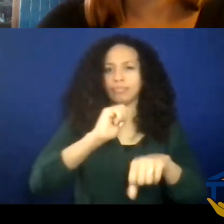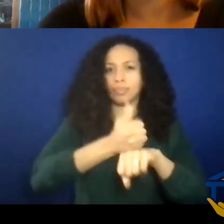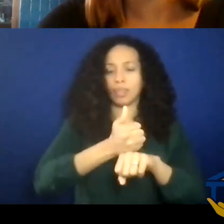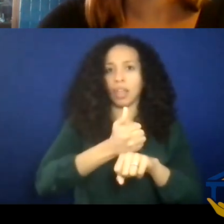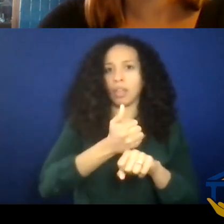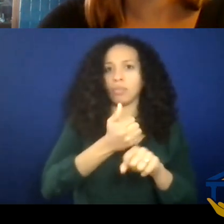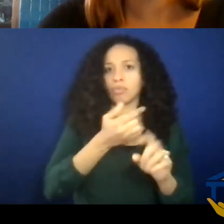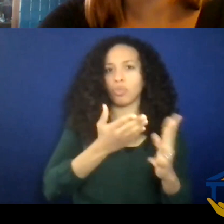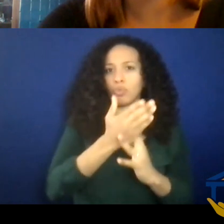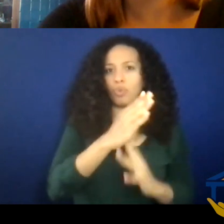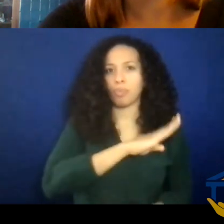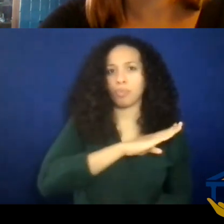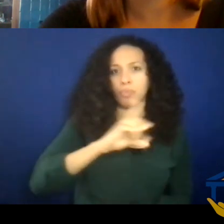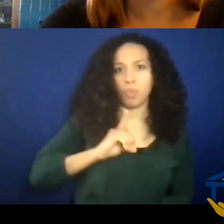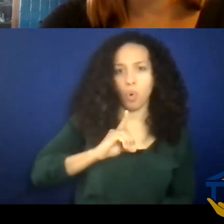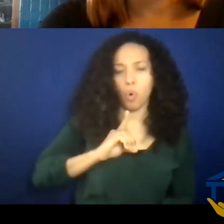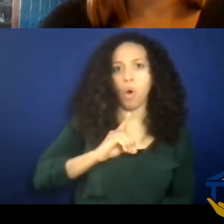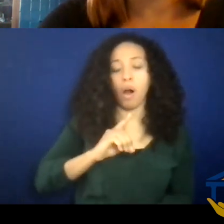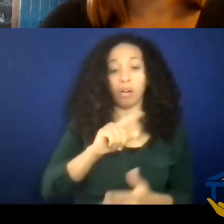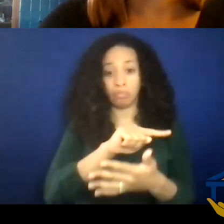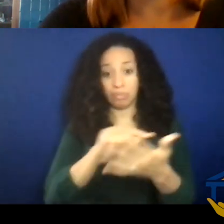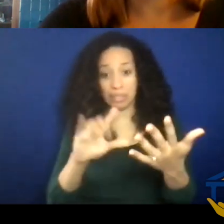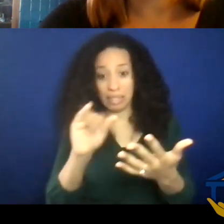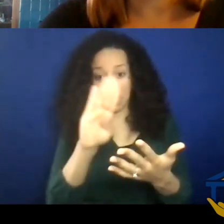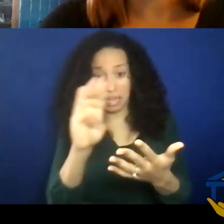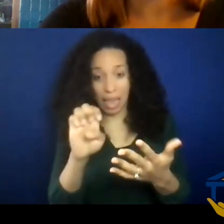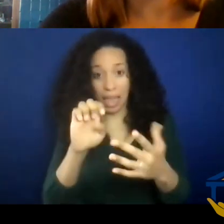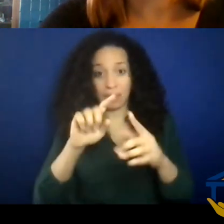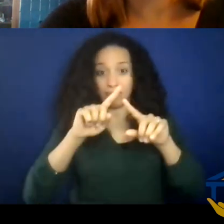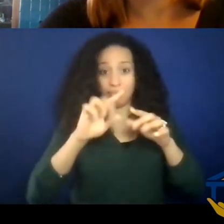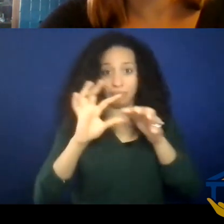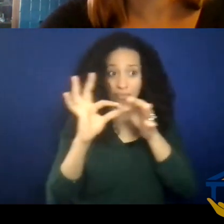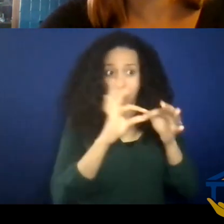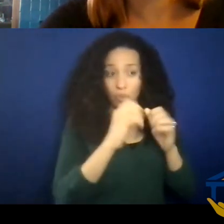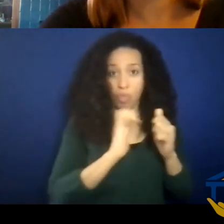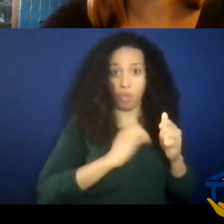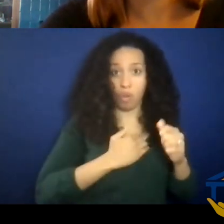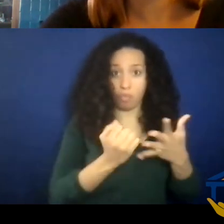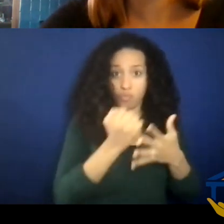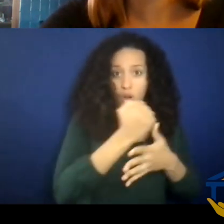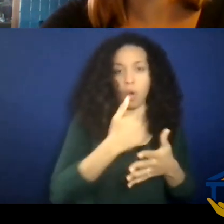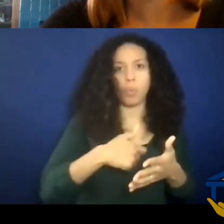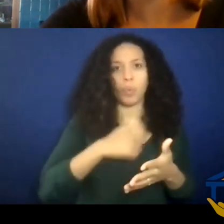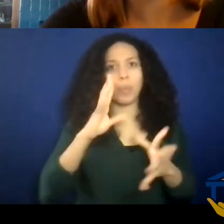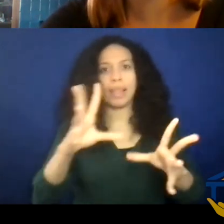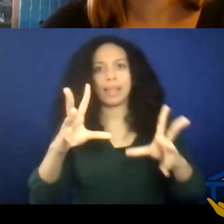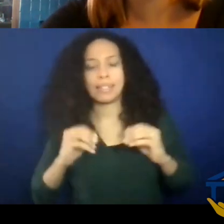based on those priorities. But it's always worth contacting us if you feel like there